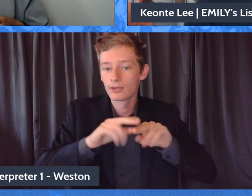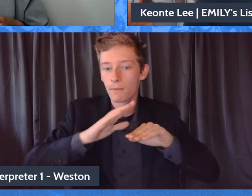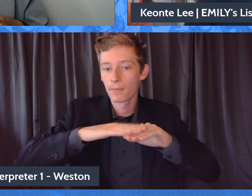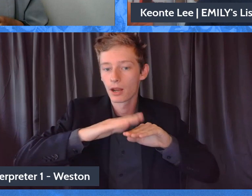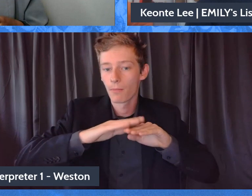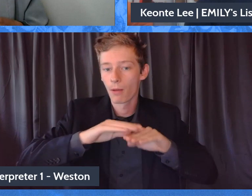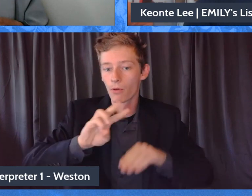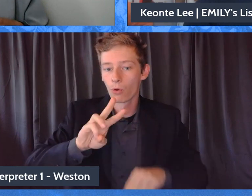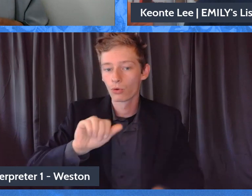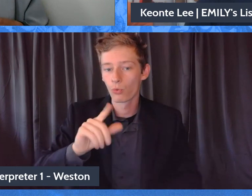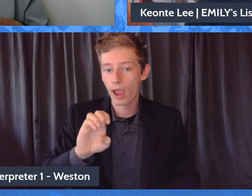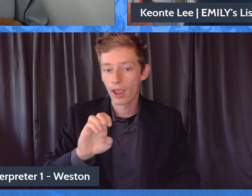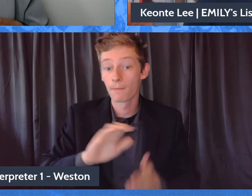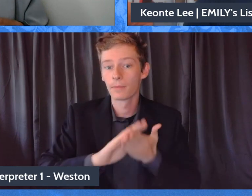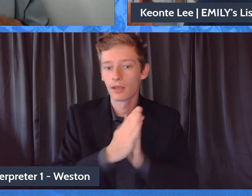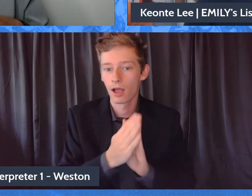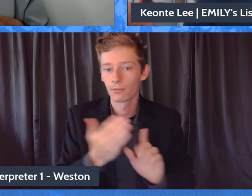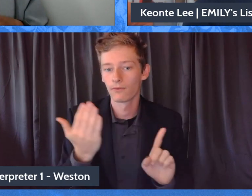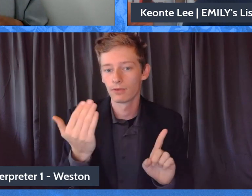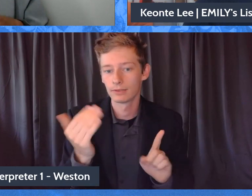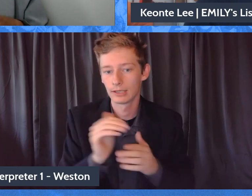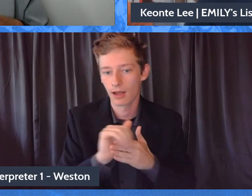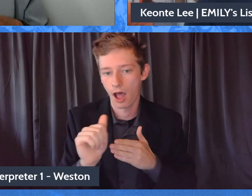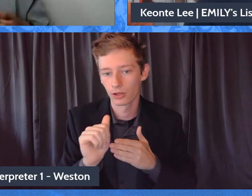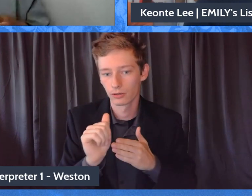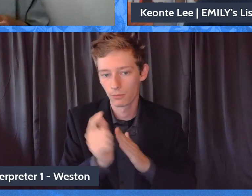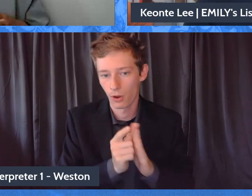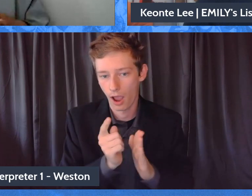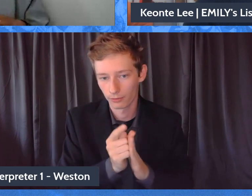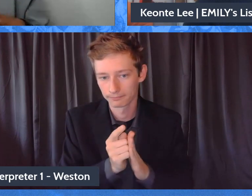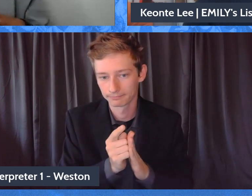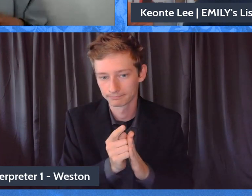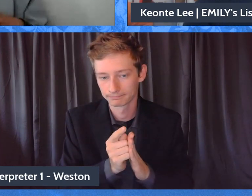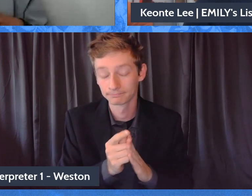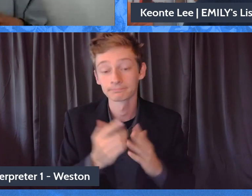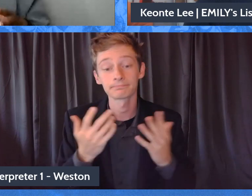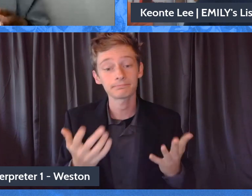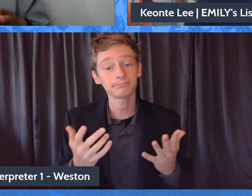Now, as the labor movement was working incredibly hard